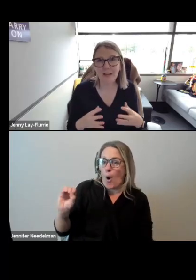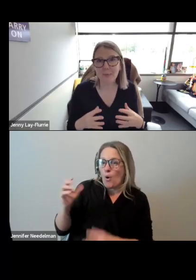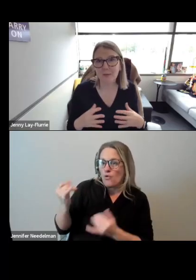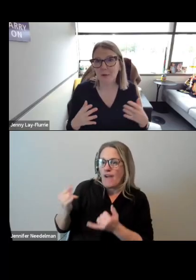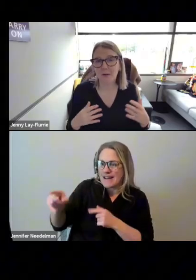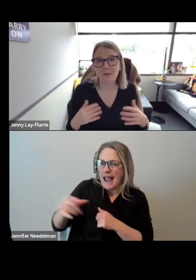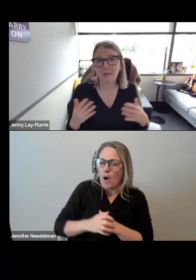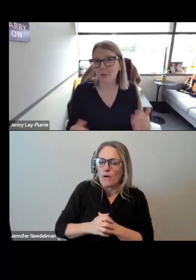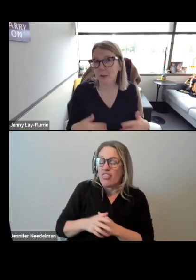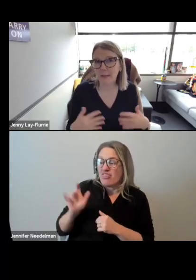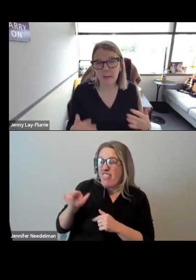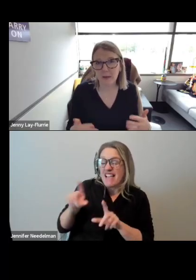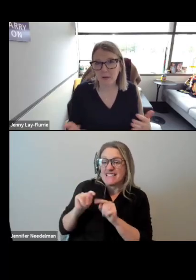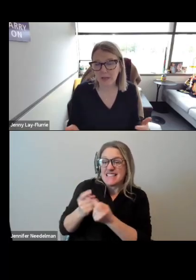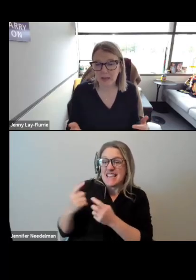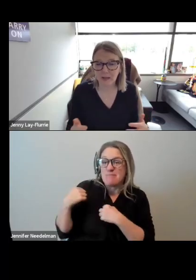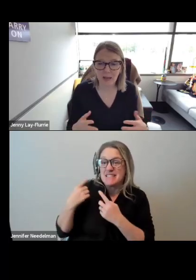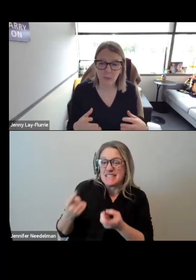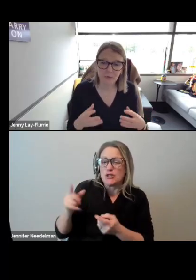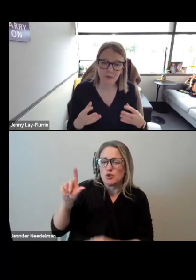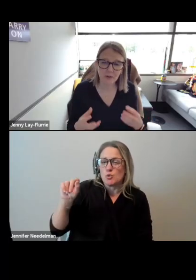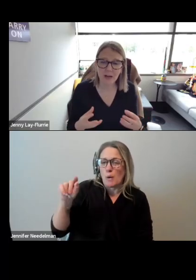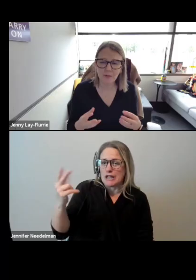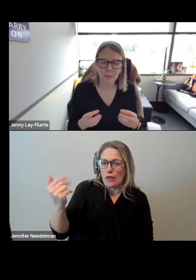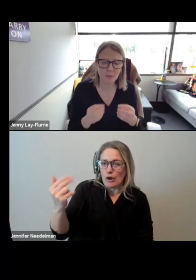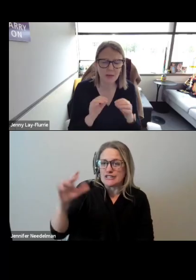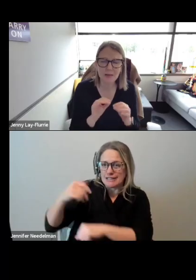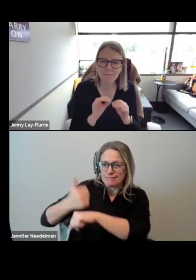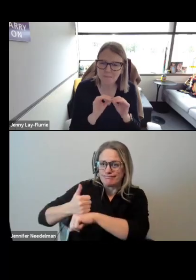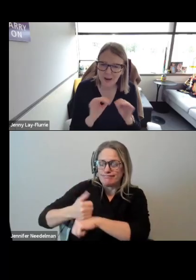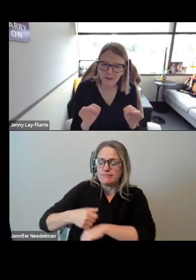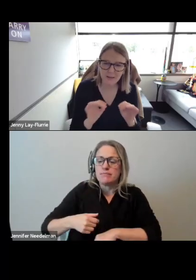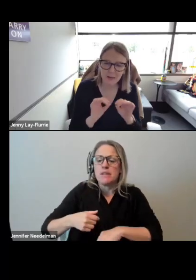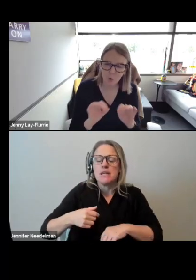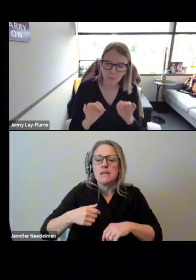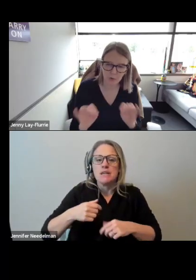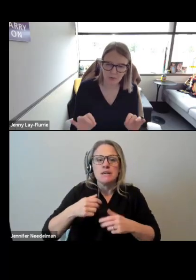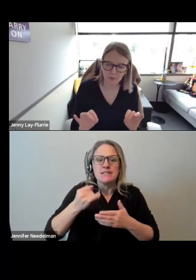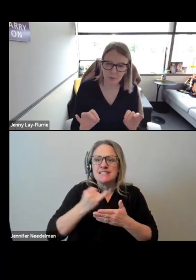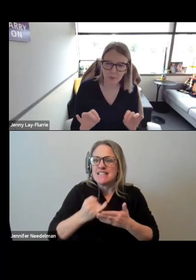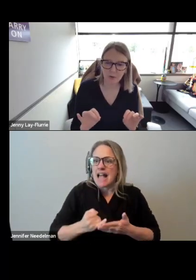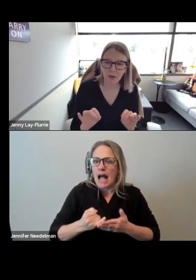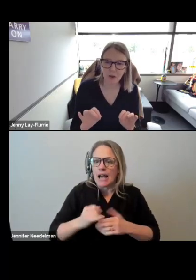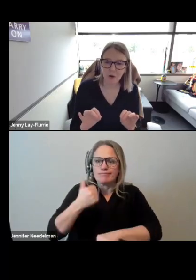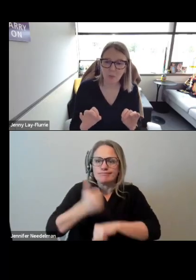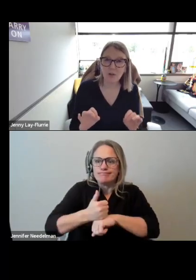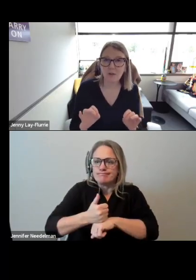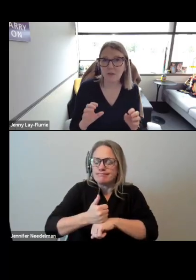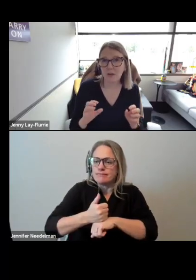This team has been around since 2013. It was designed from a really basic core principle, which is